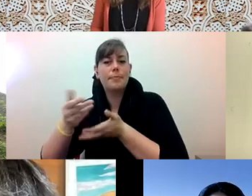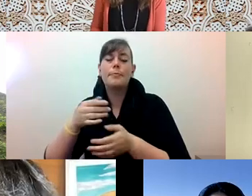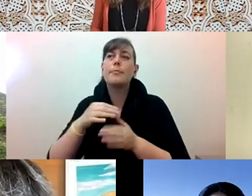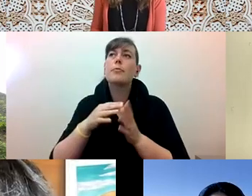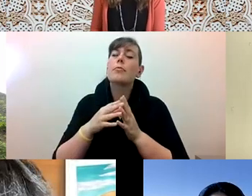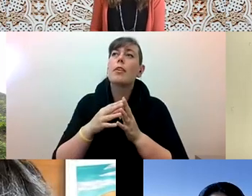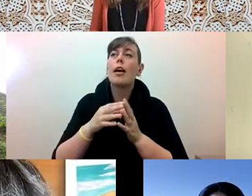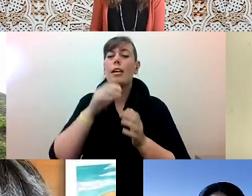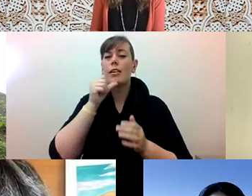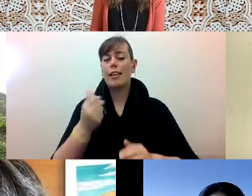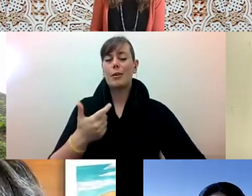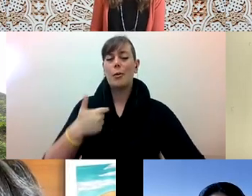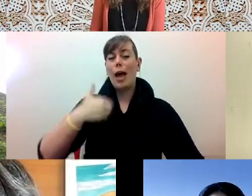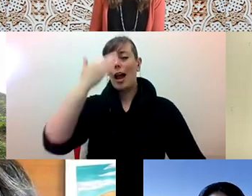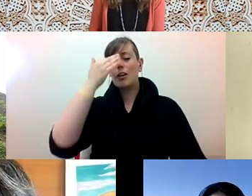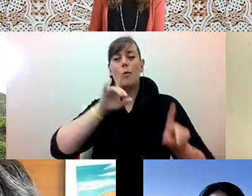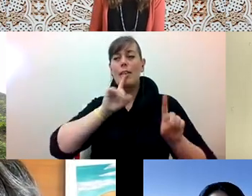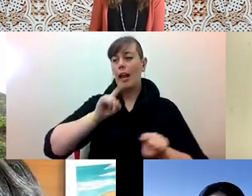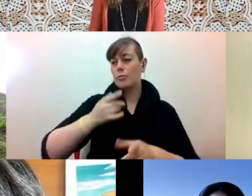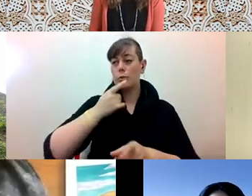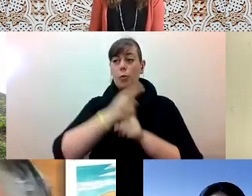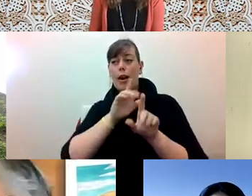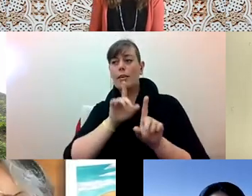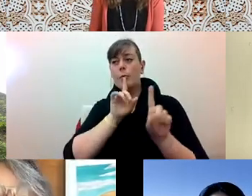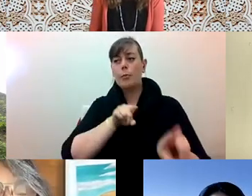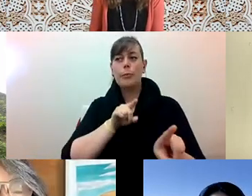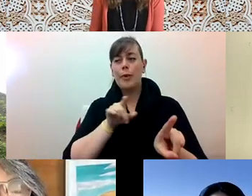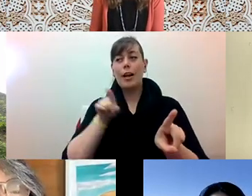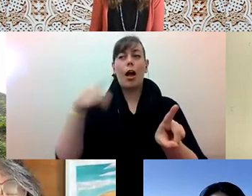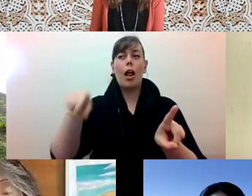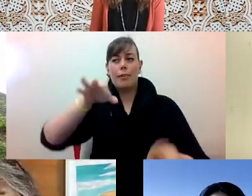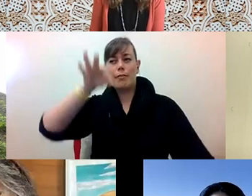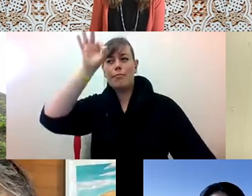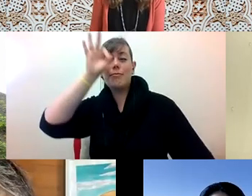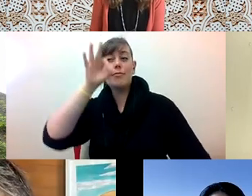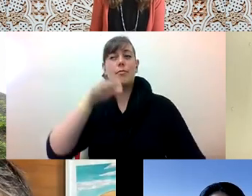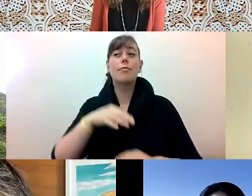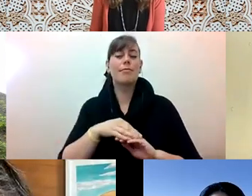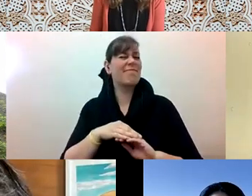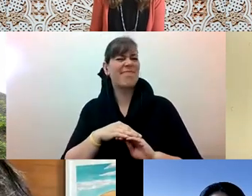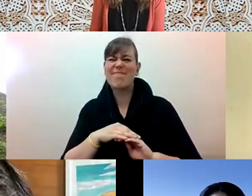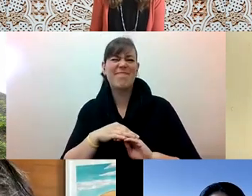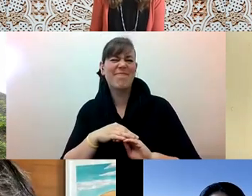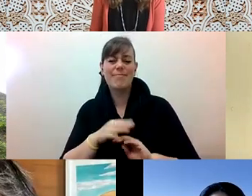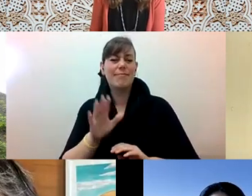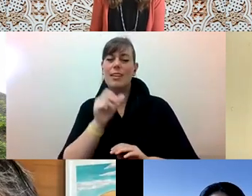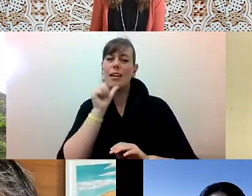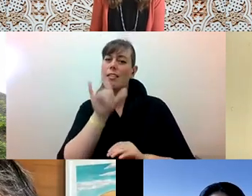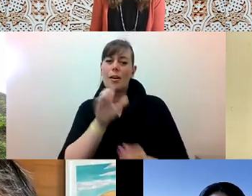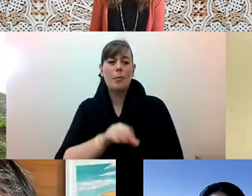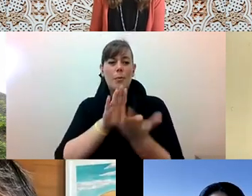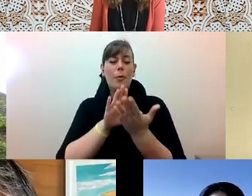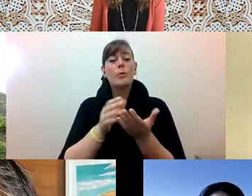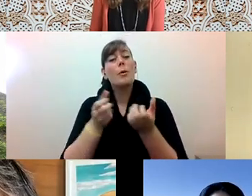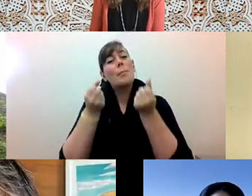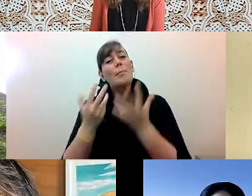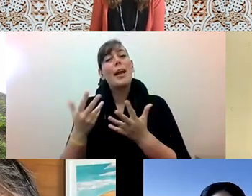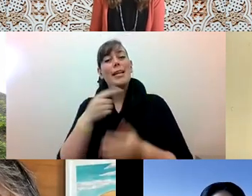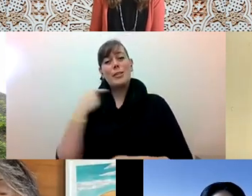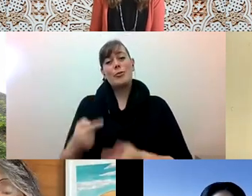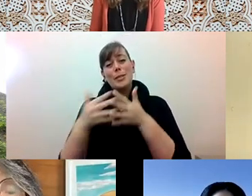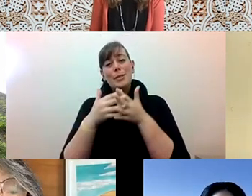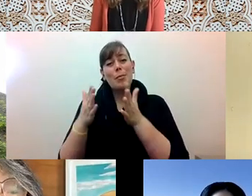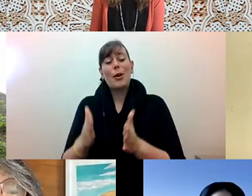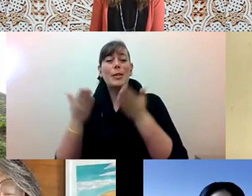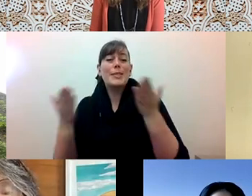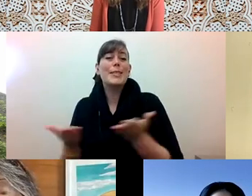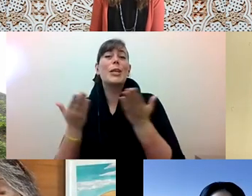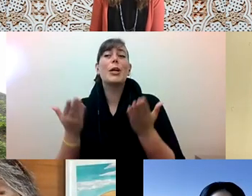Alex Tom he/him: I knew the answers and they didn't because many of our people in this Chinese immigrant Community they went through the Cultural Revolution in China, they went through many experiments, many